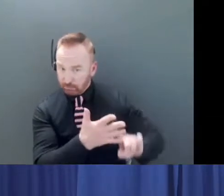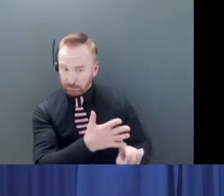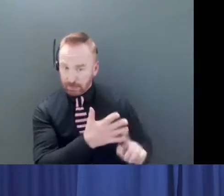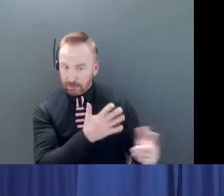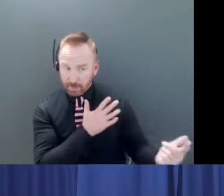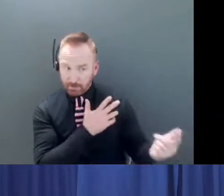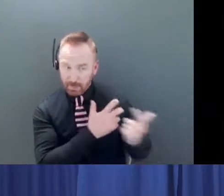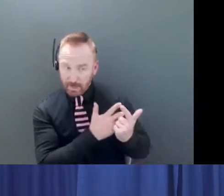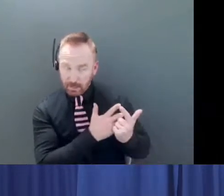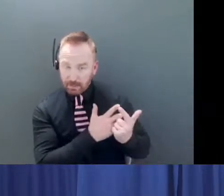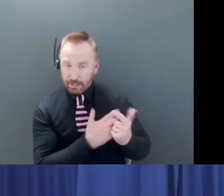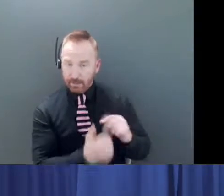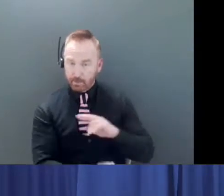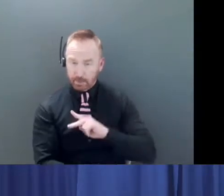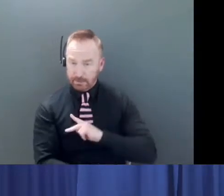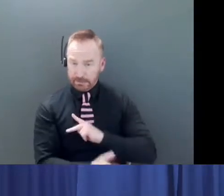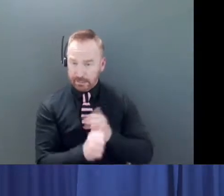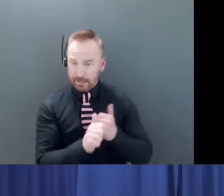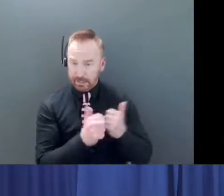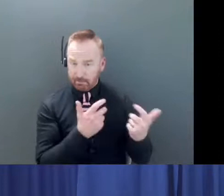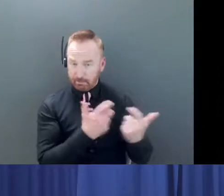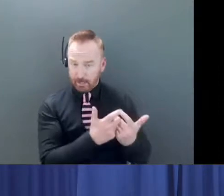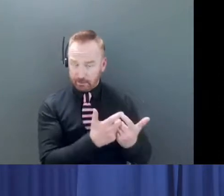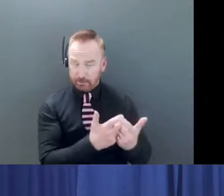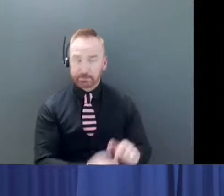suggested at this point?